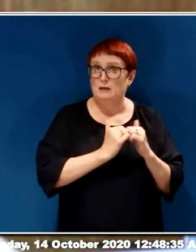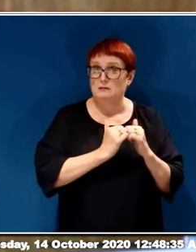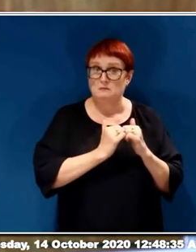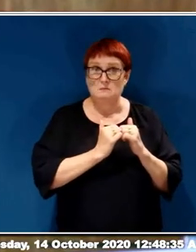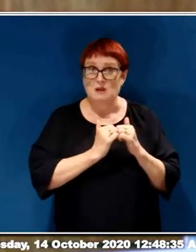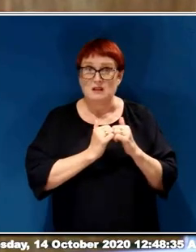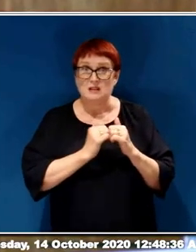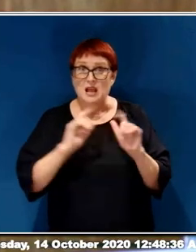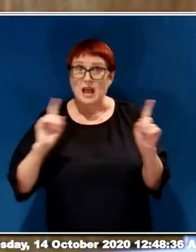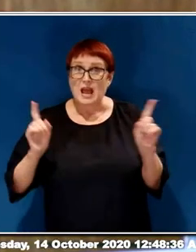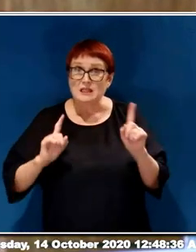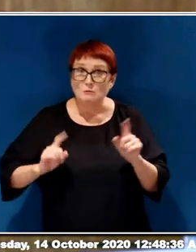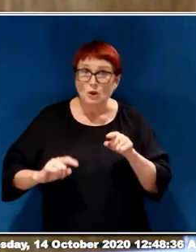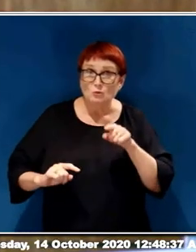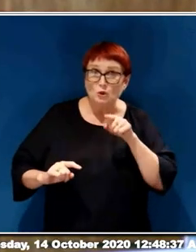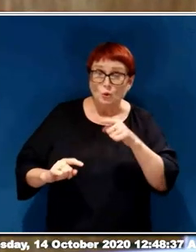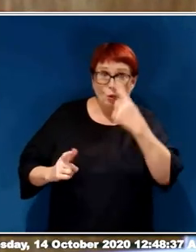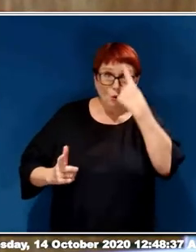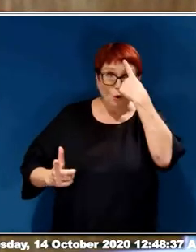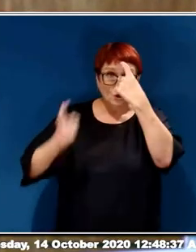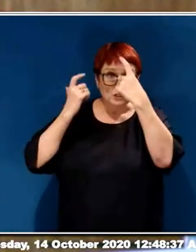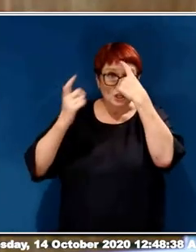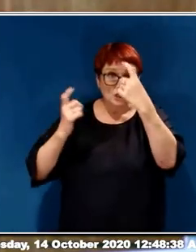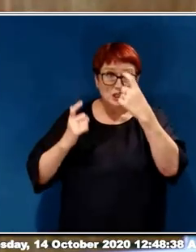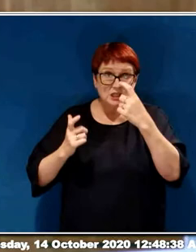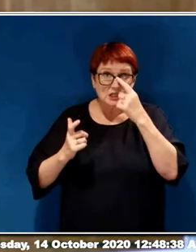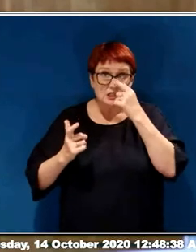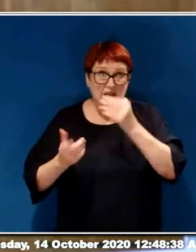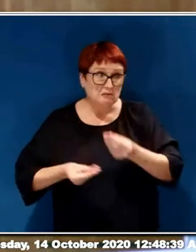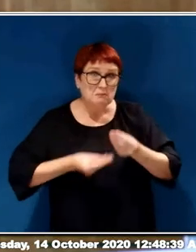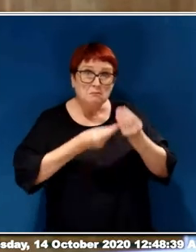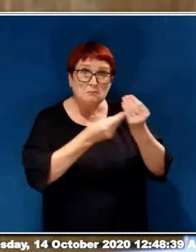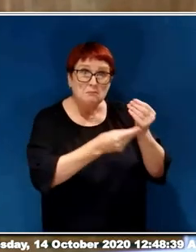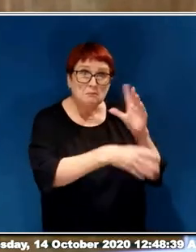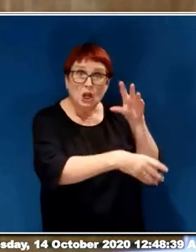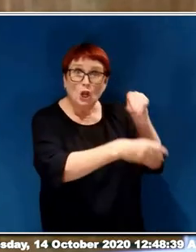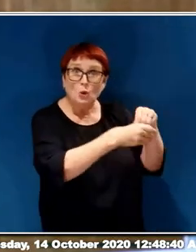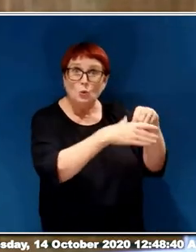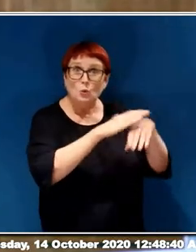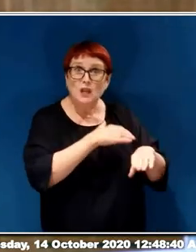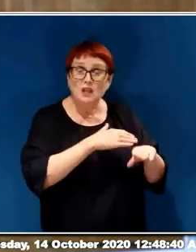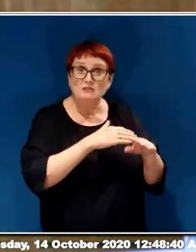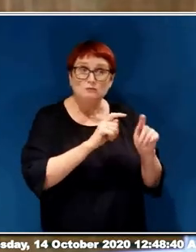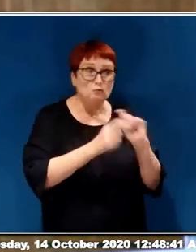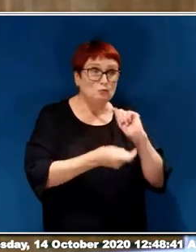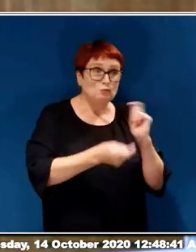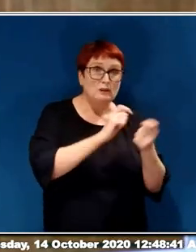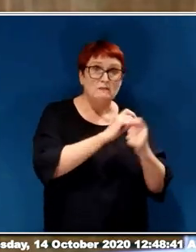making can be accommodated within the standards? DR de BRUIN: I have certainly put in my submission to the Disability Standards